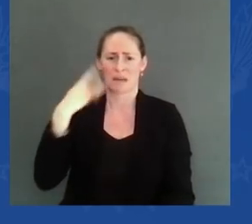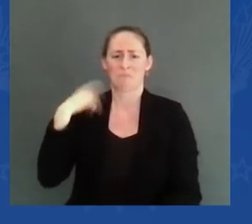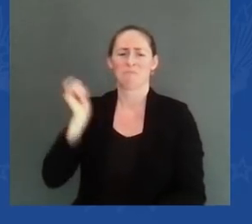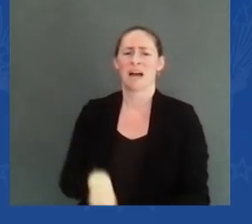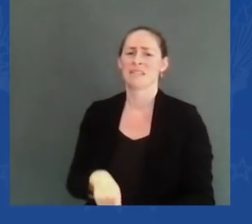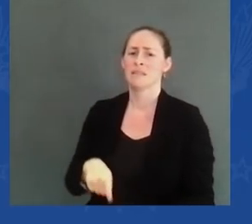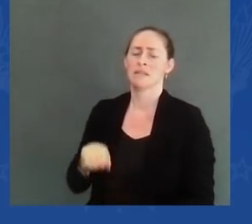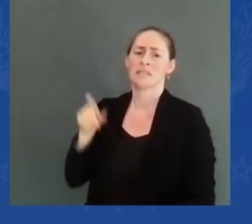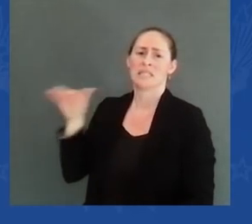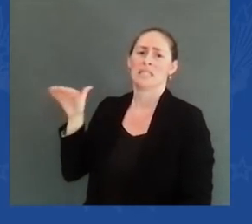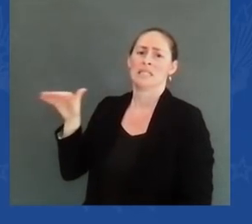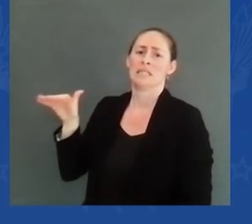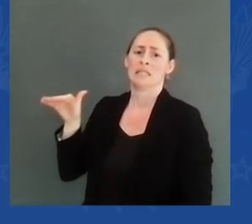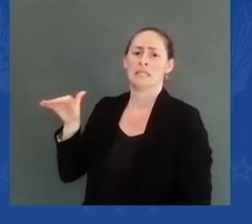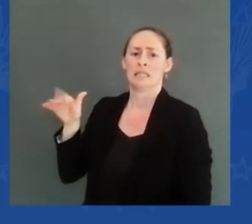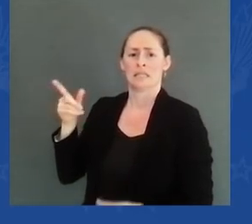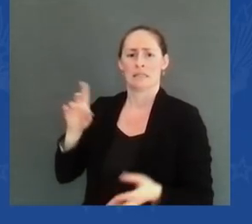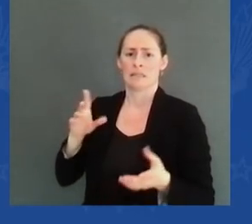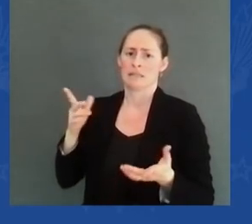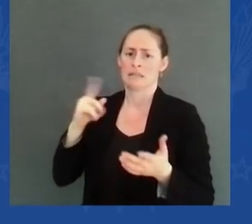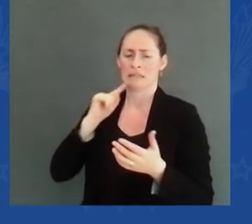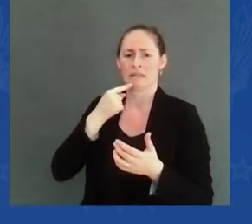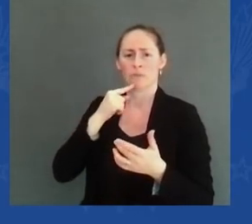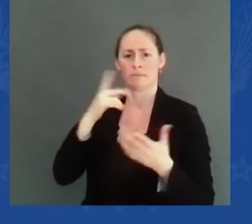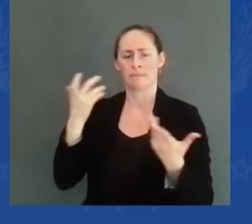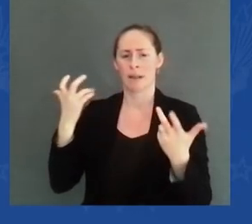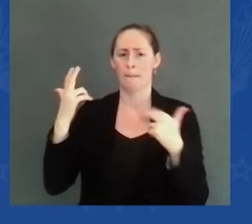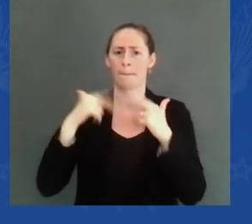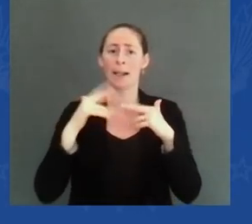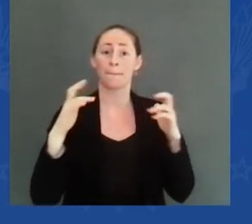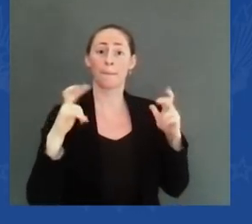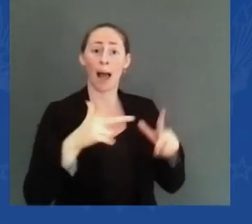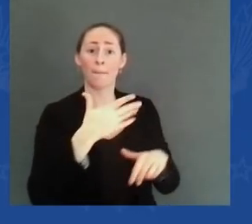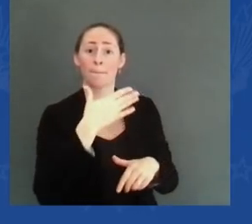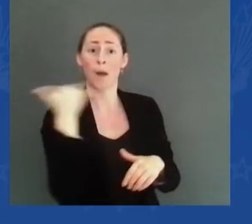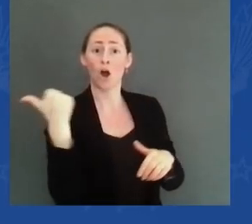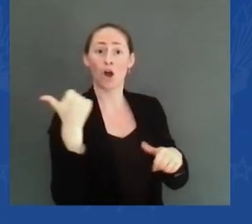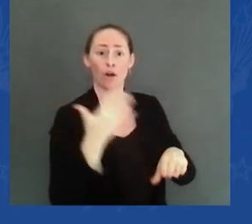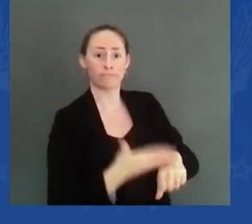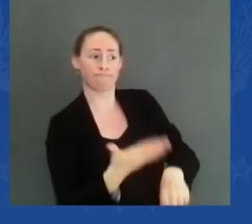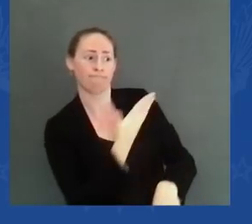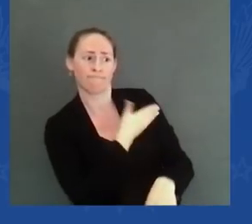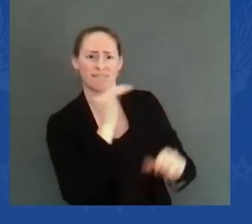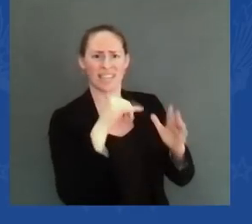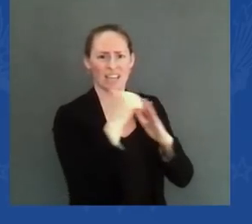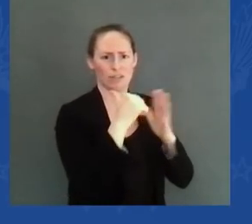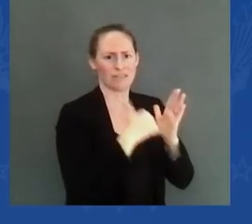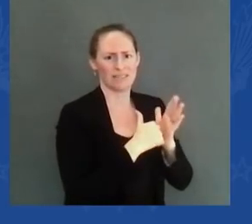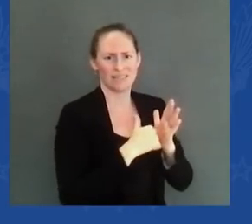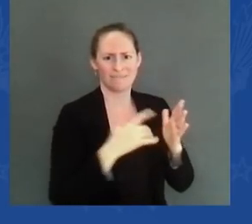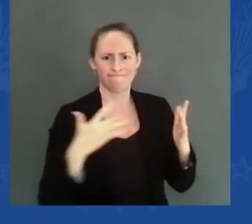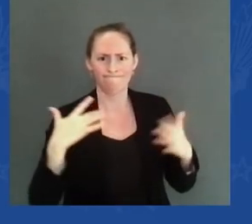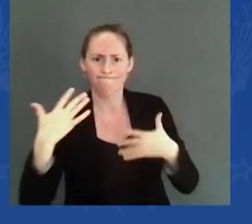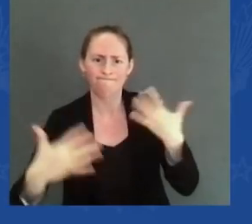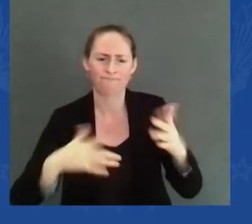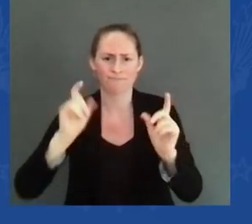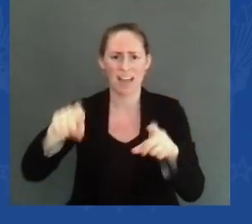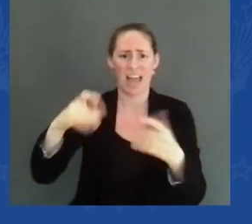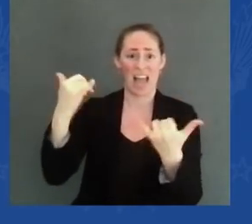We must attack the cancer of climate change that is driving these destructive storms. That means protecting our frontline communities